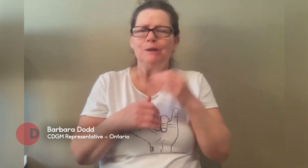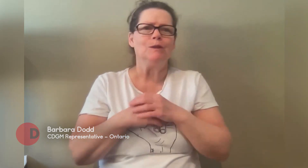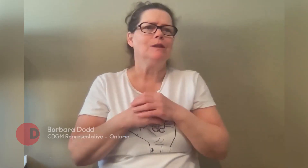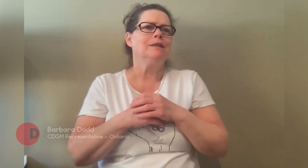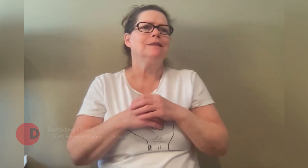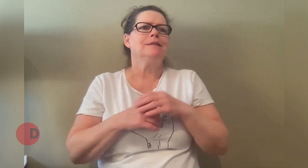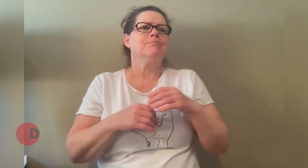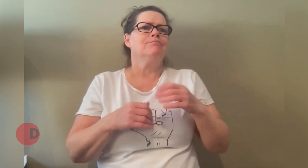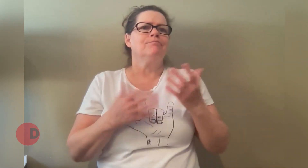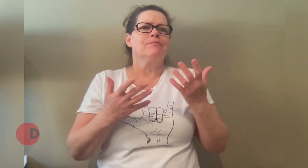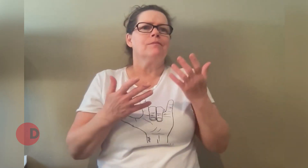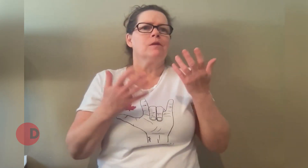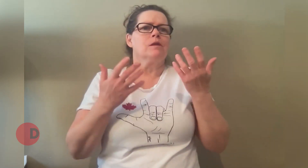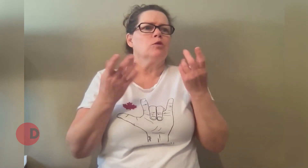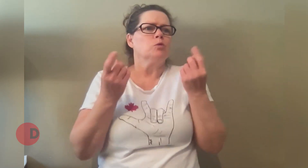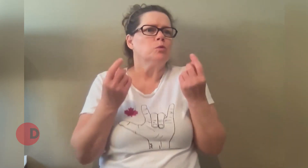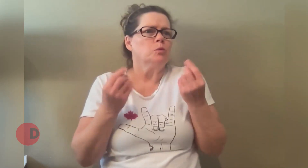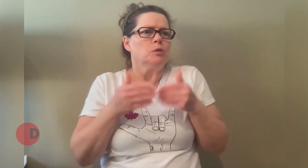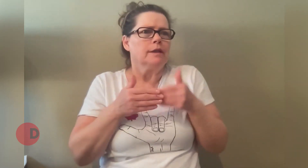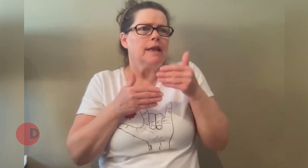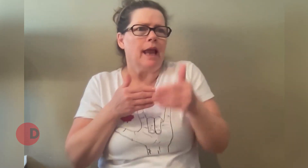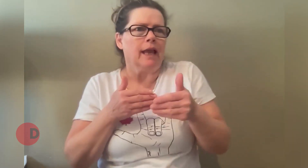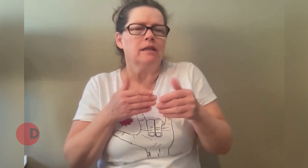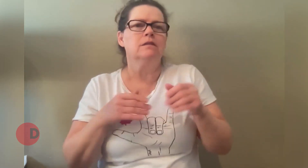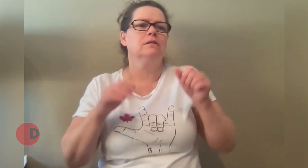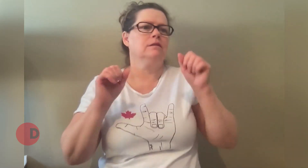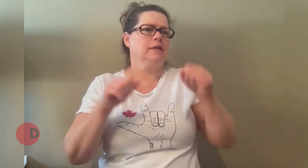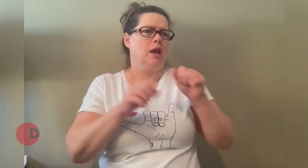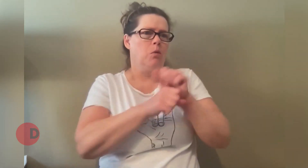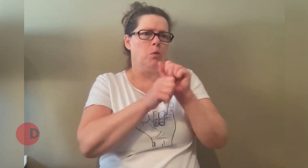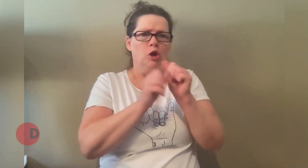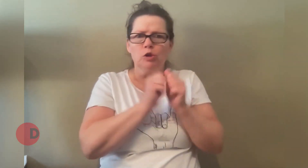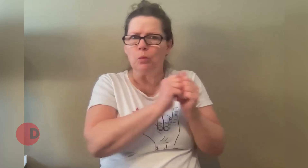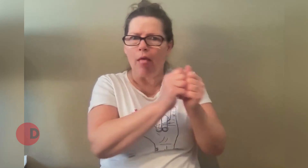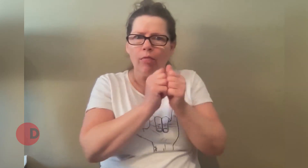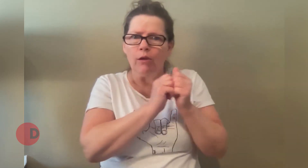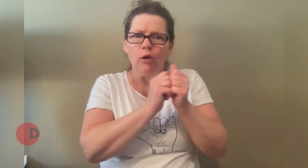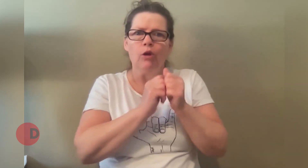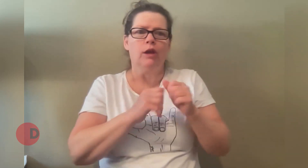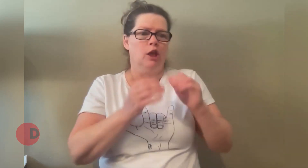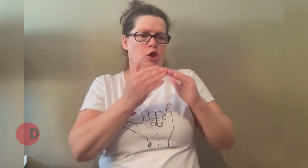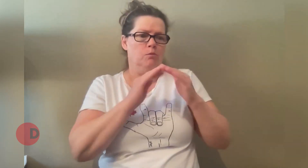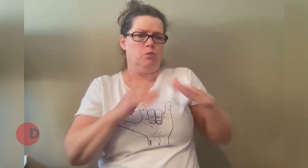gather resources, share experiences,